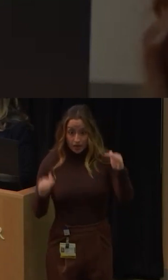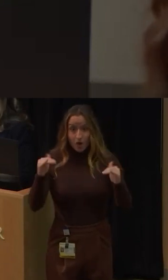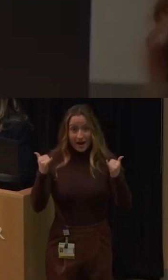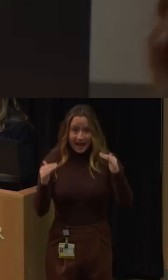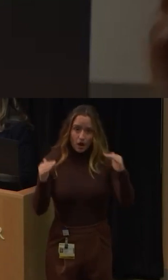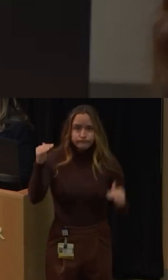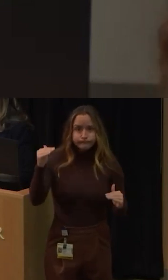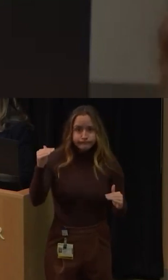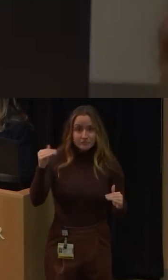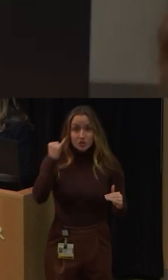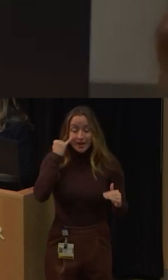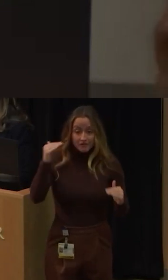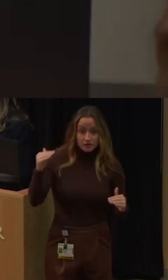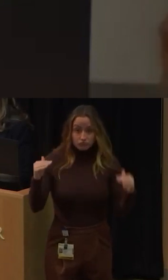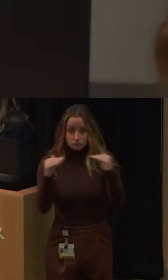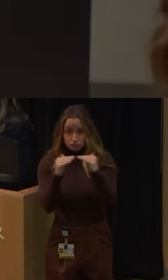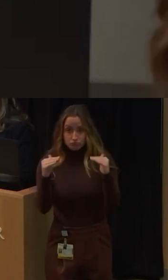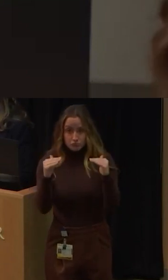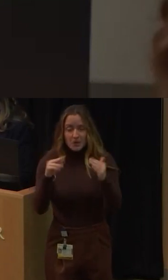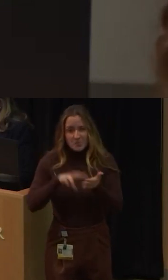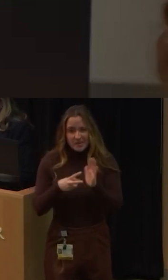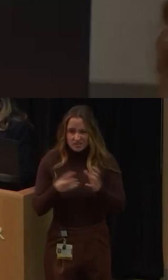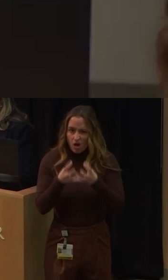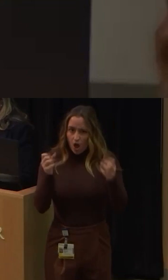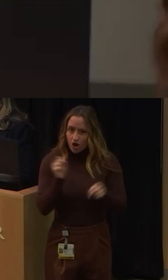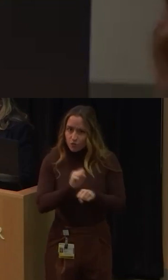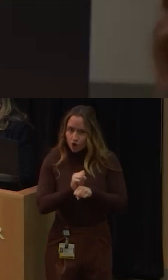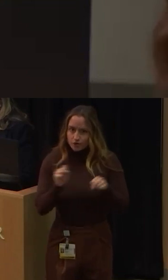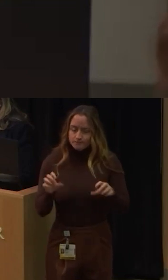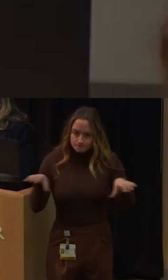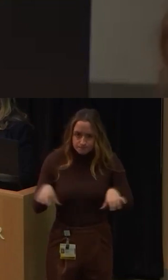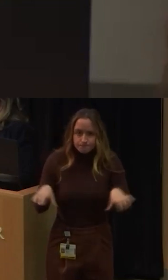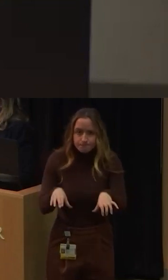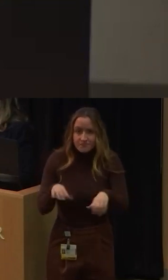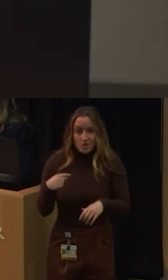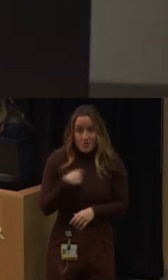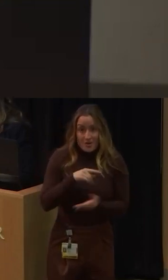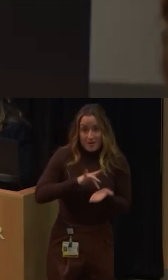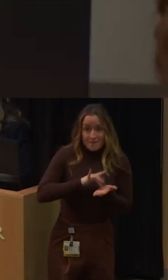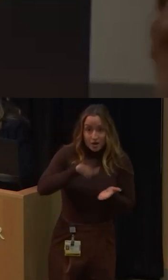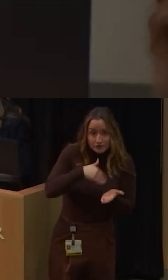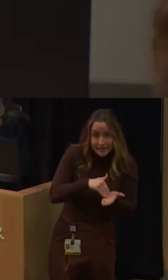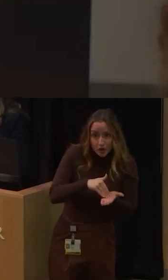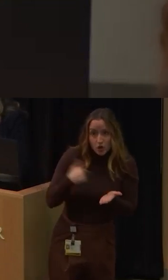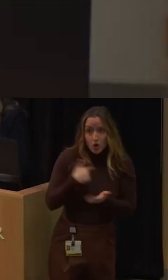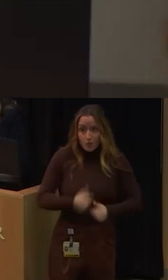and not only as a medical center, but as a city and as just residents of the city,